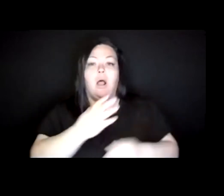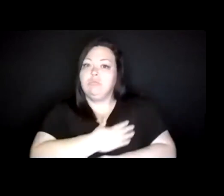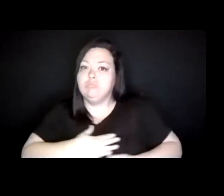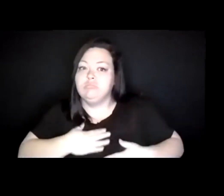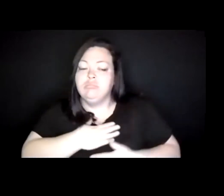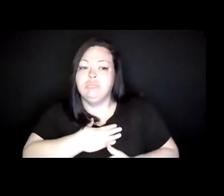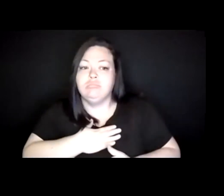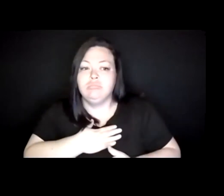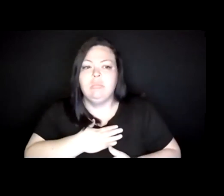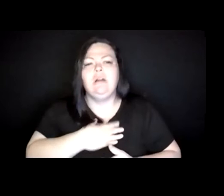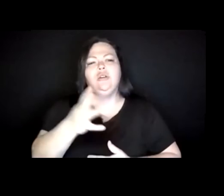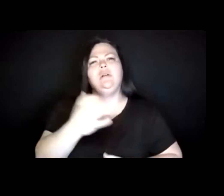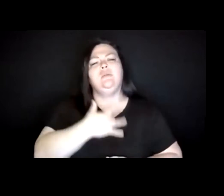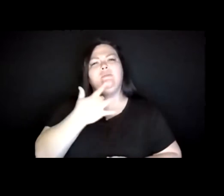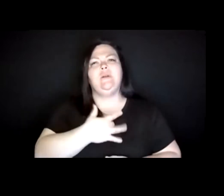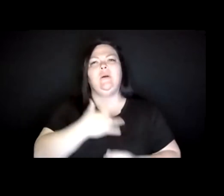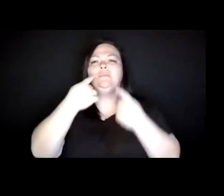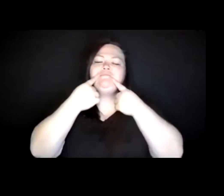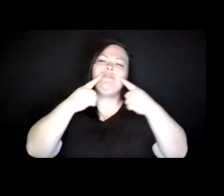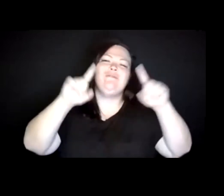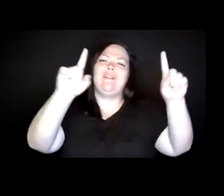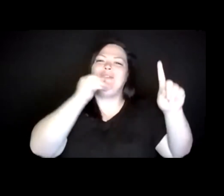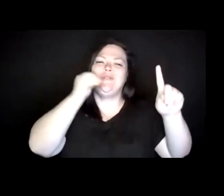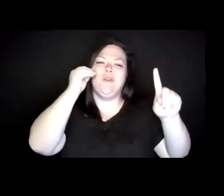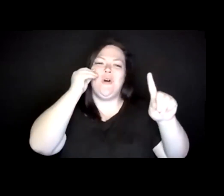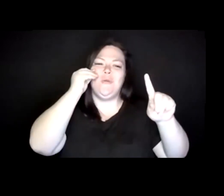You want to feel that you are finally home.//